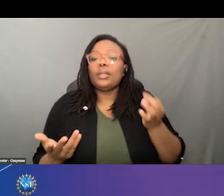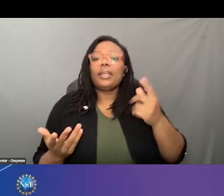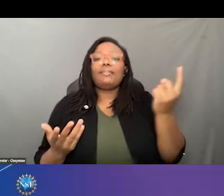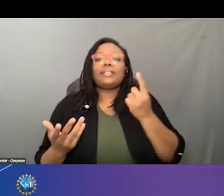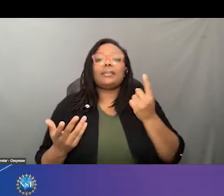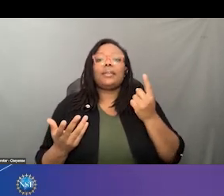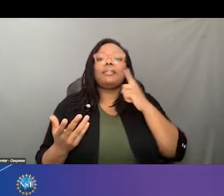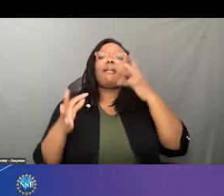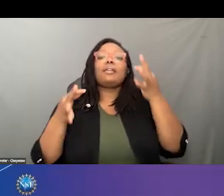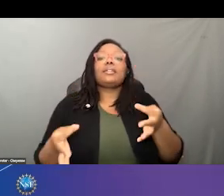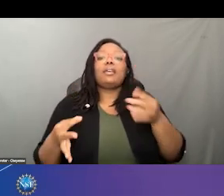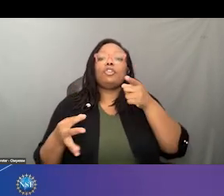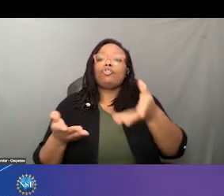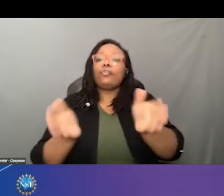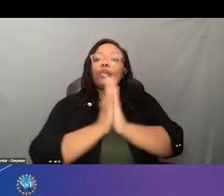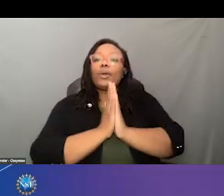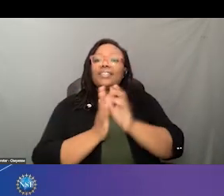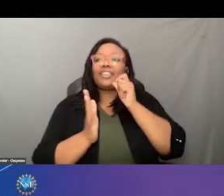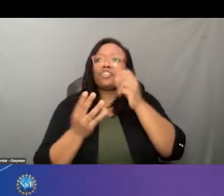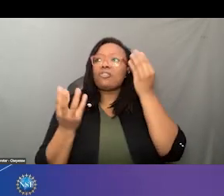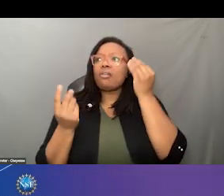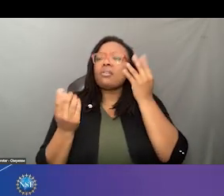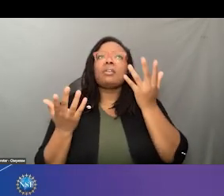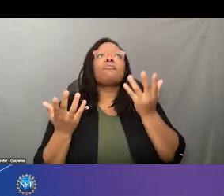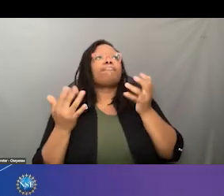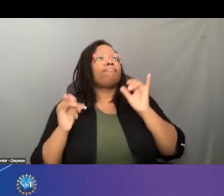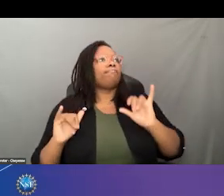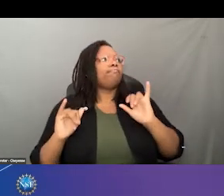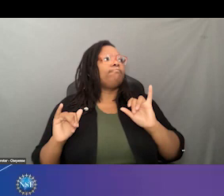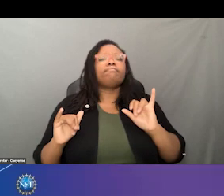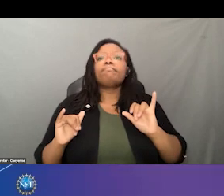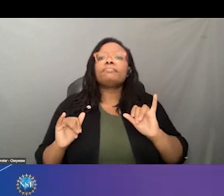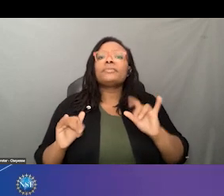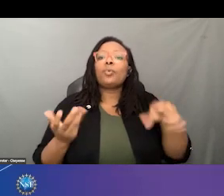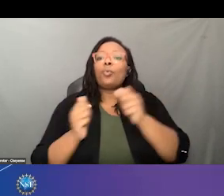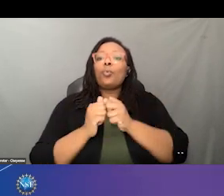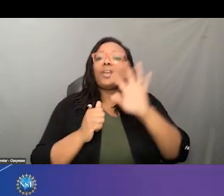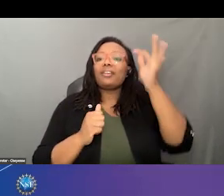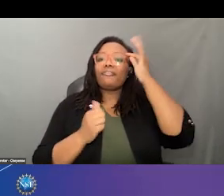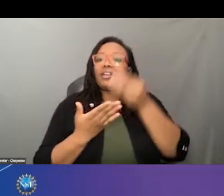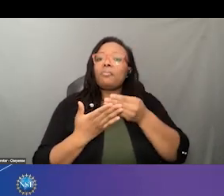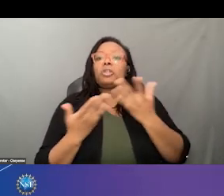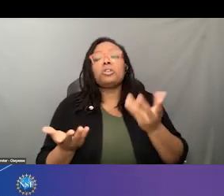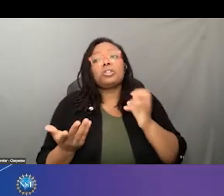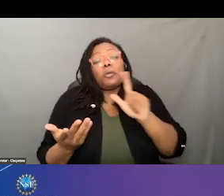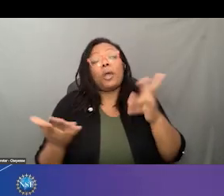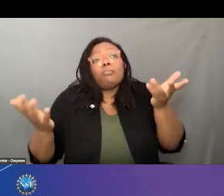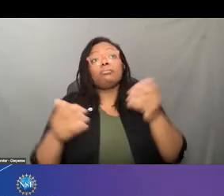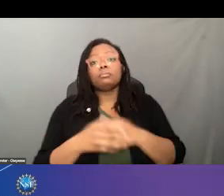That is something that definitely you're requesting. And you're not thinking that is with federal funding, that you're just like, well, you know,